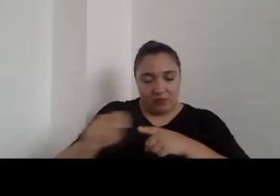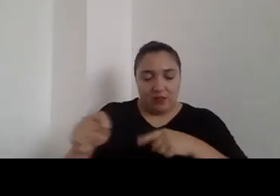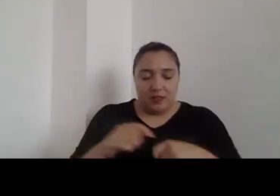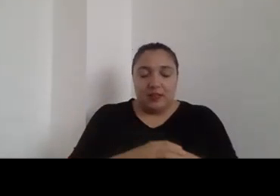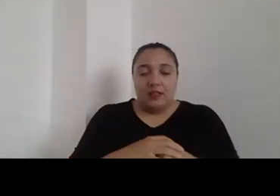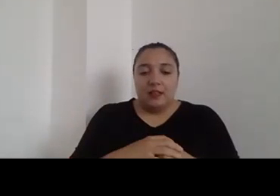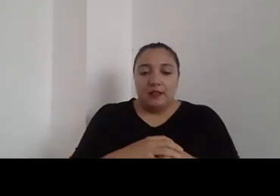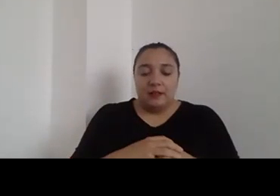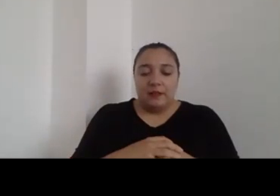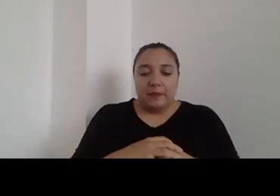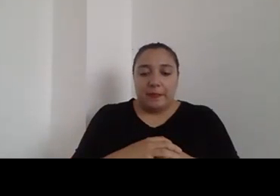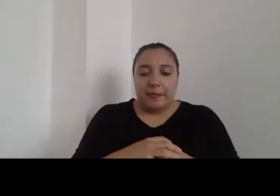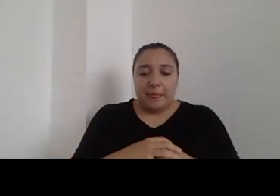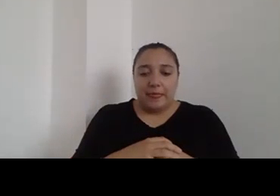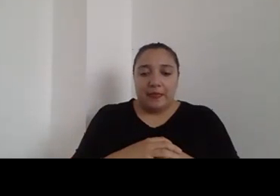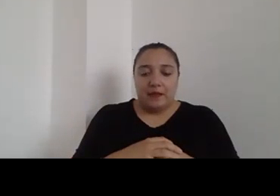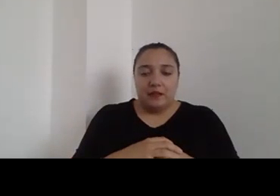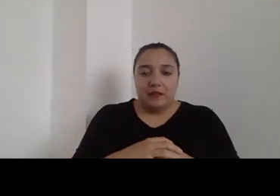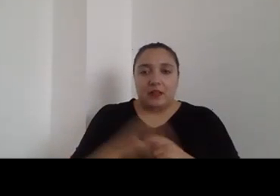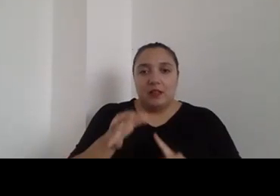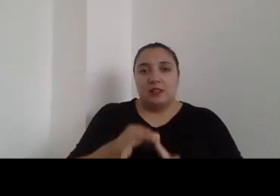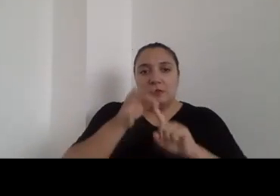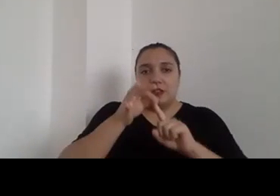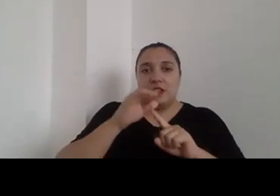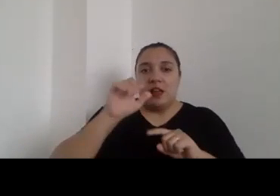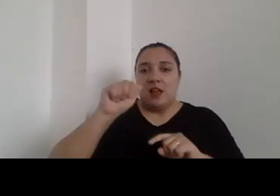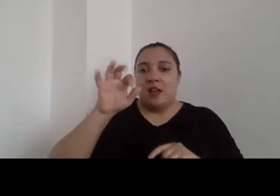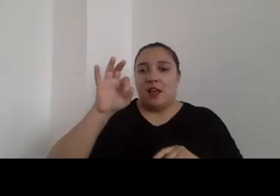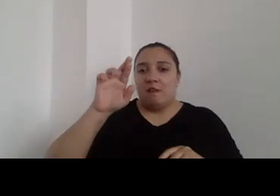and especially I think in Africanas practices, we practice